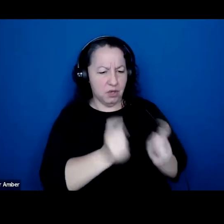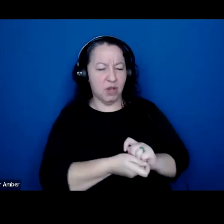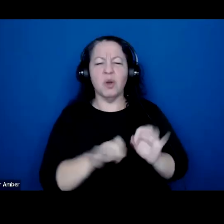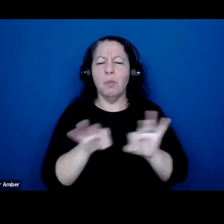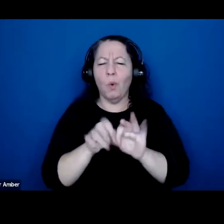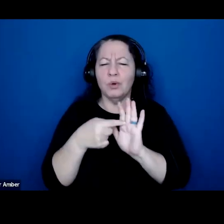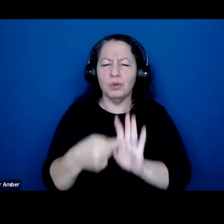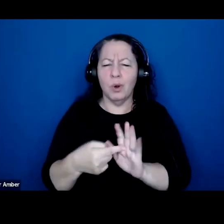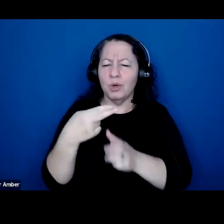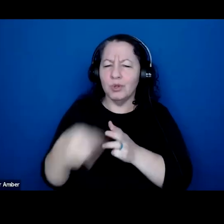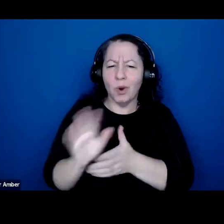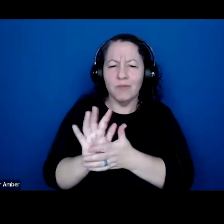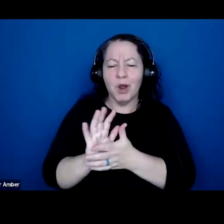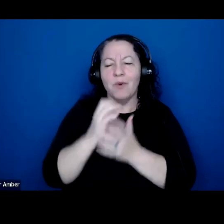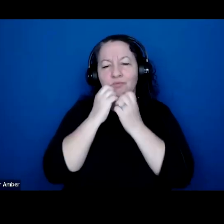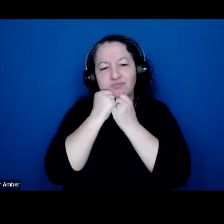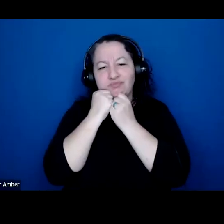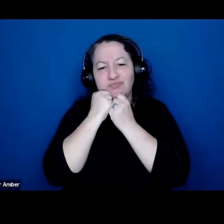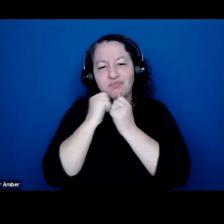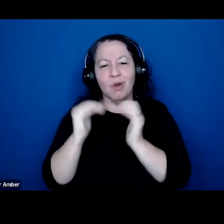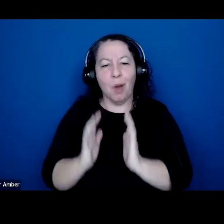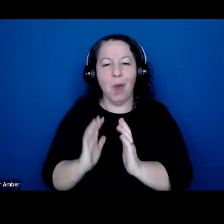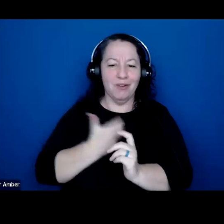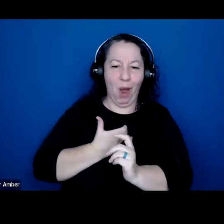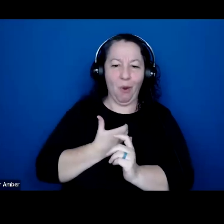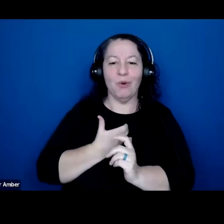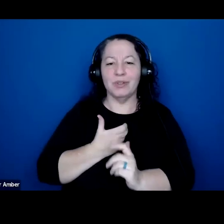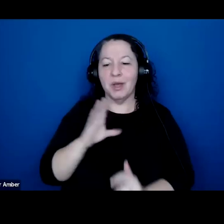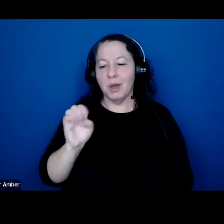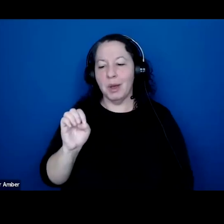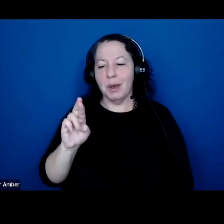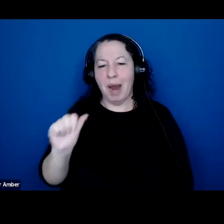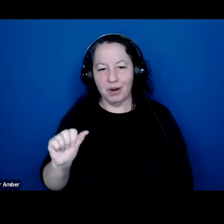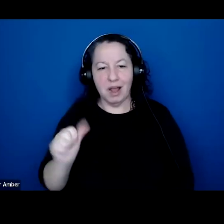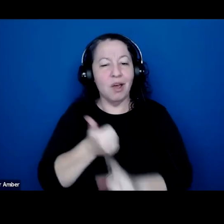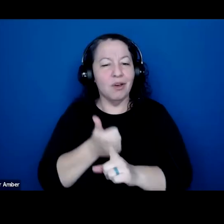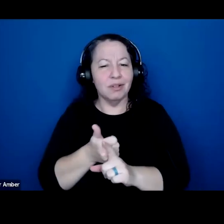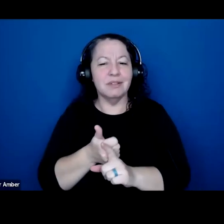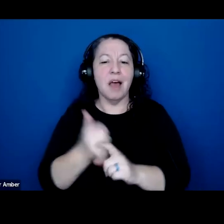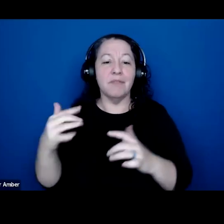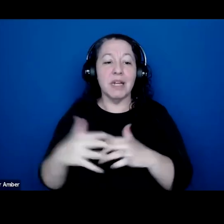comrade of many of ours, Berta Caceres. Berta was an Indigenous Lenca organizer,